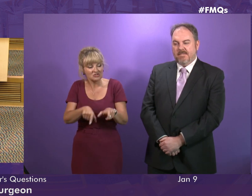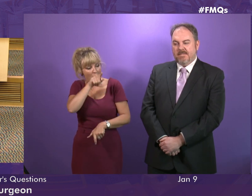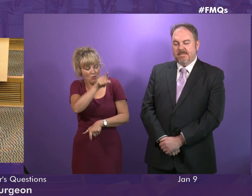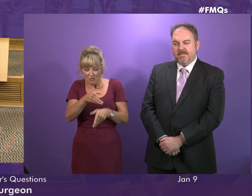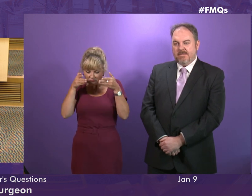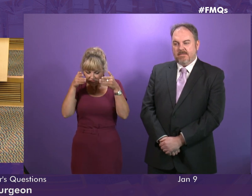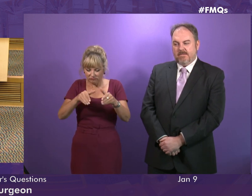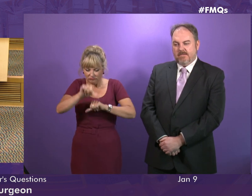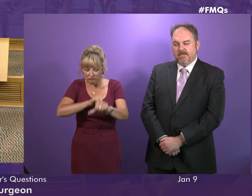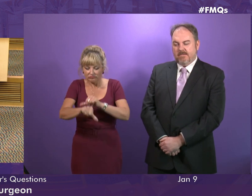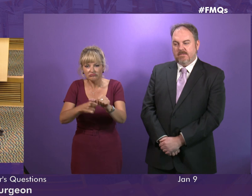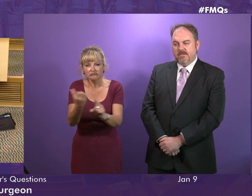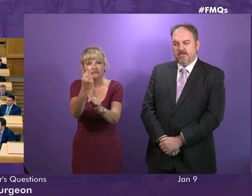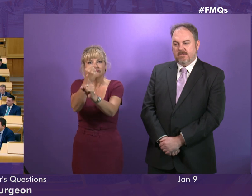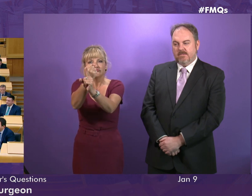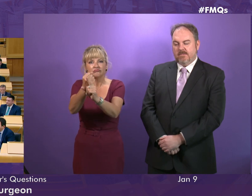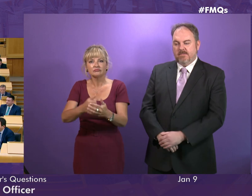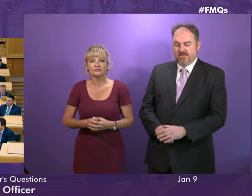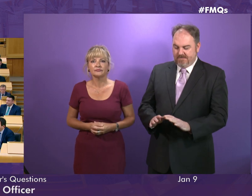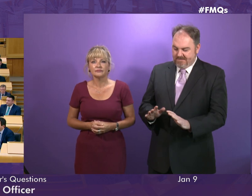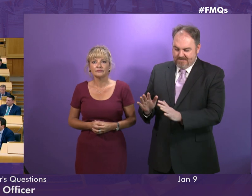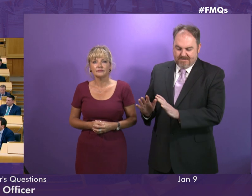will focus on continuing to make.